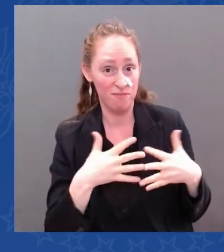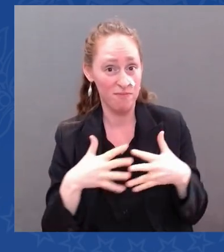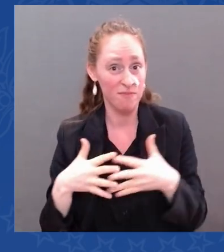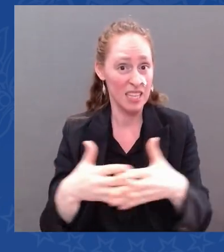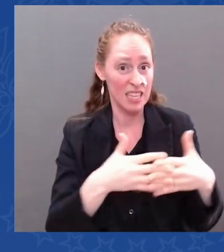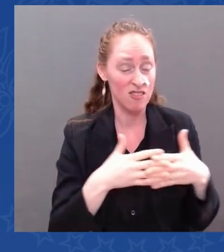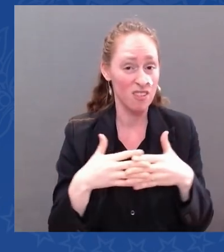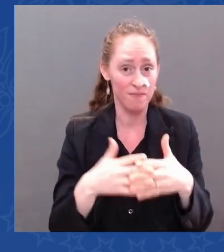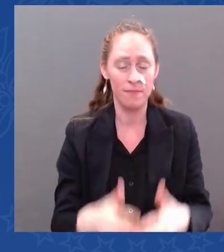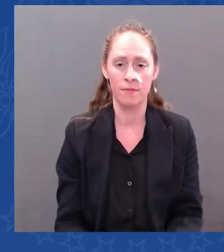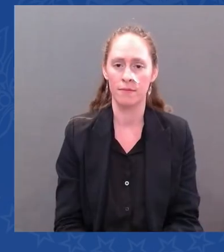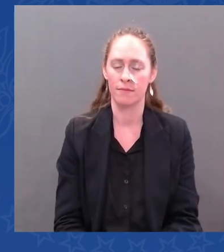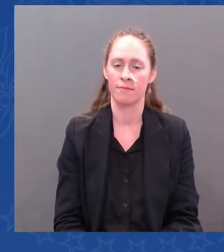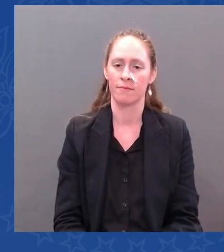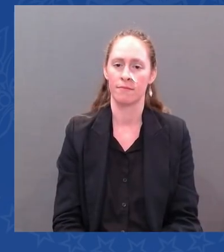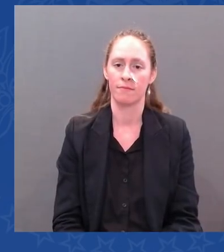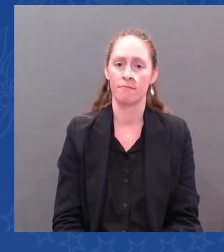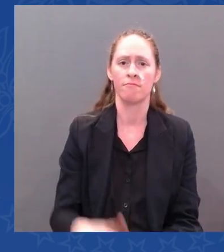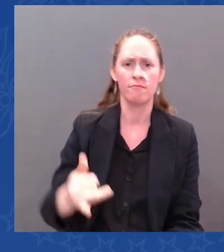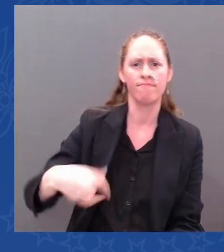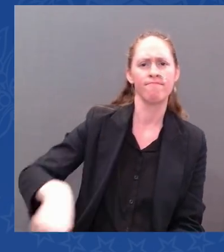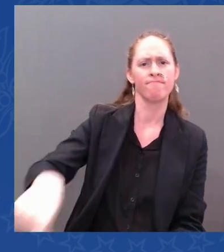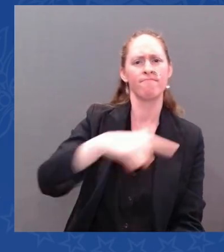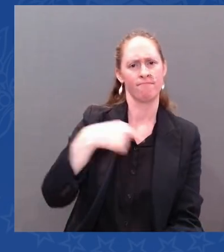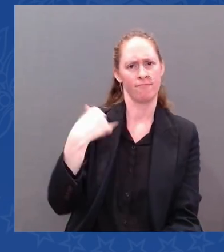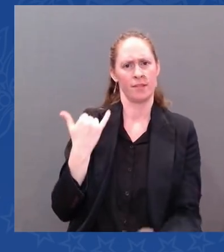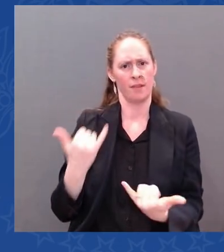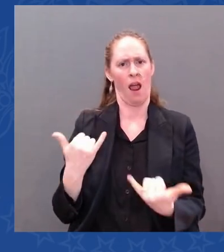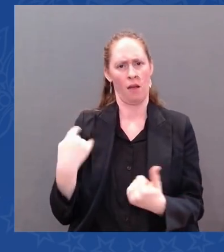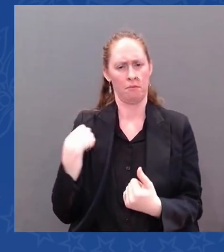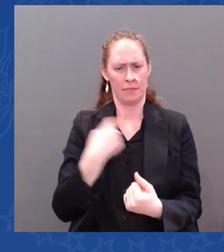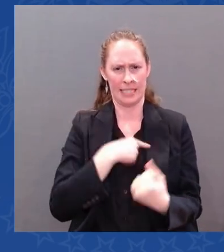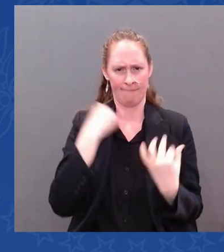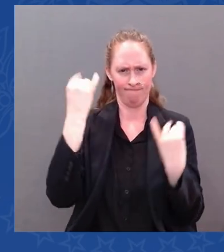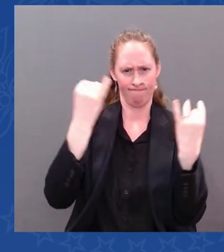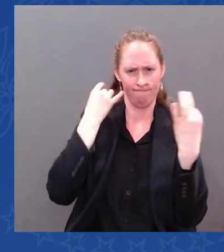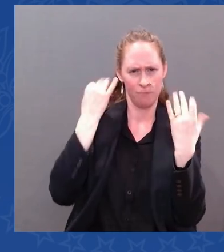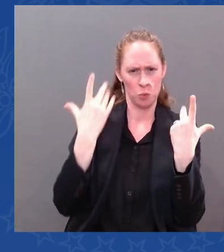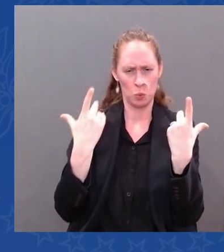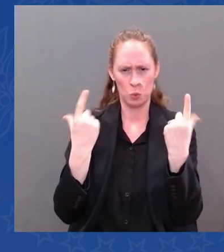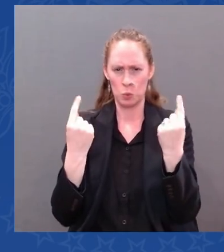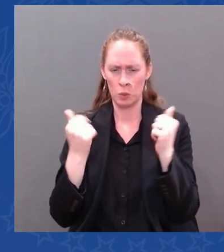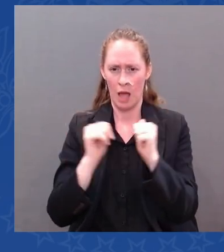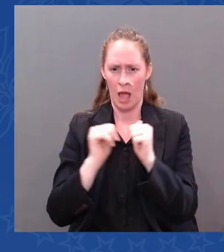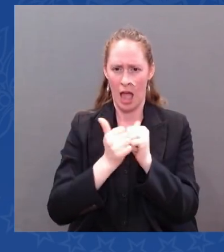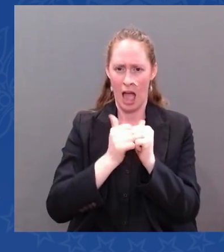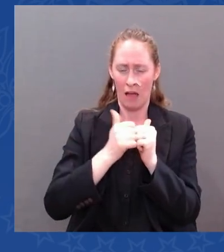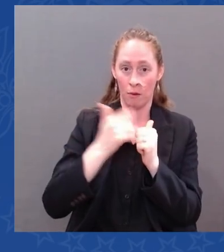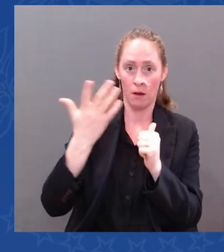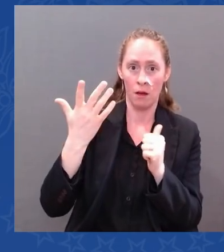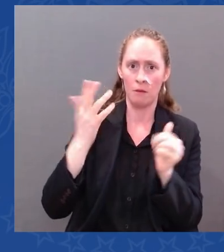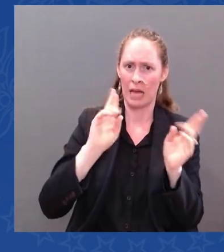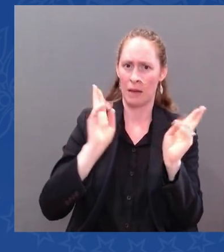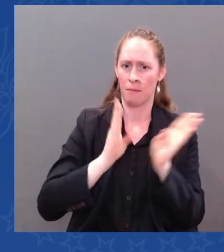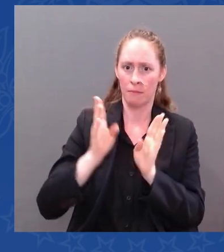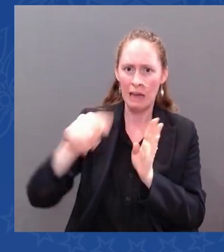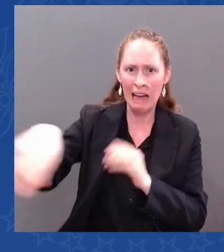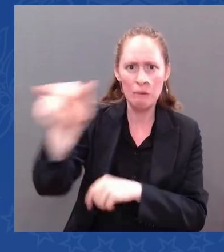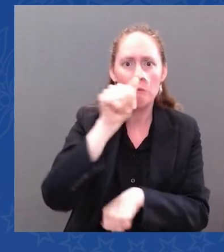But under U.S. law, as you all remember, the private sector, all of you, largely decides the protections that we will